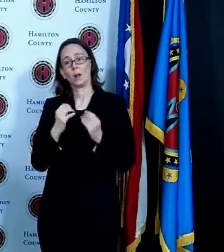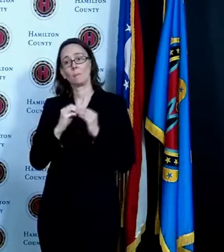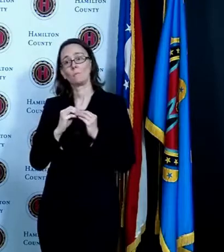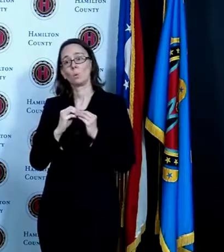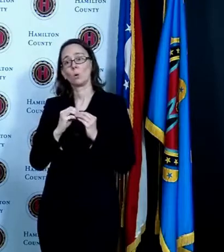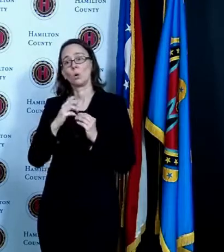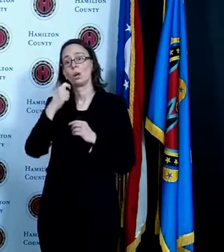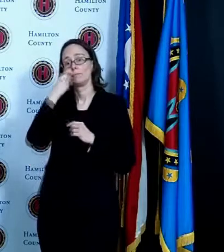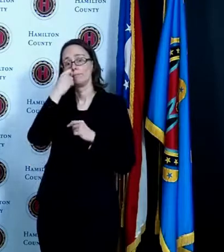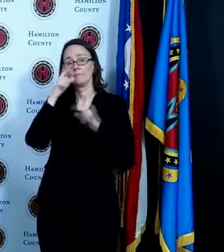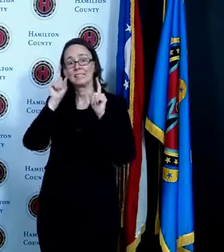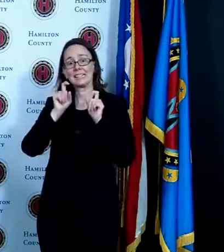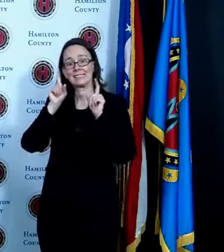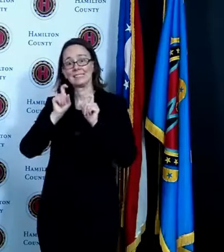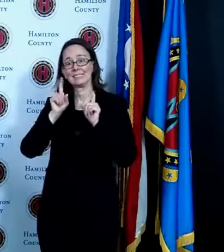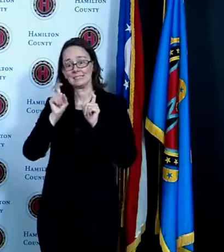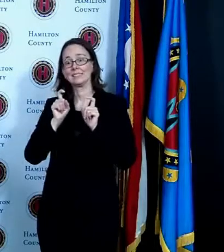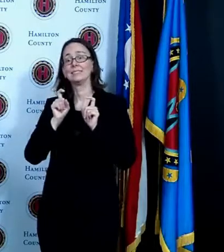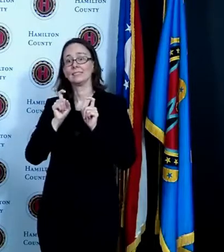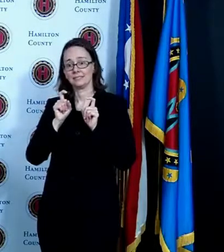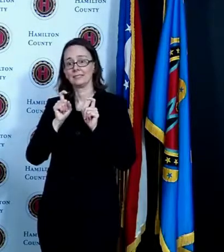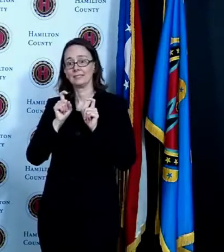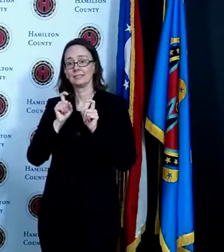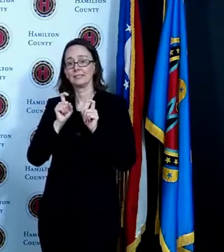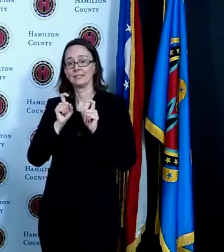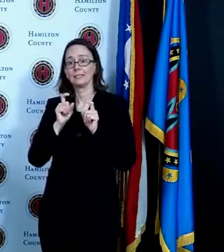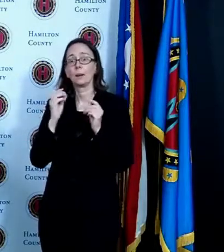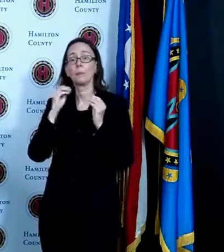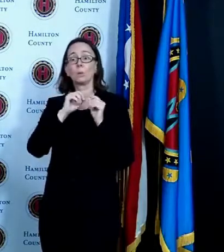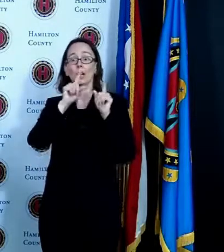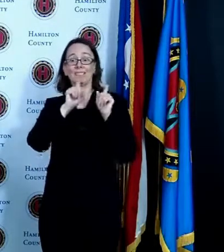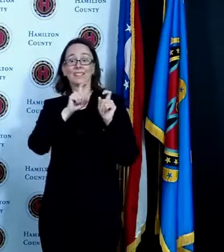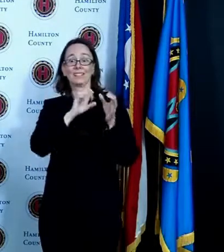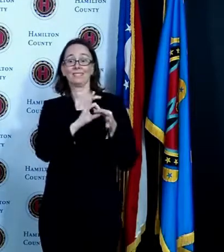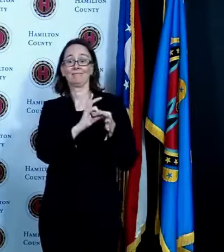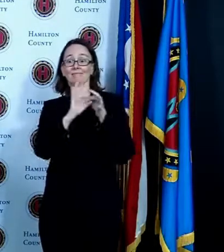will find more Covid-19 if you could go to the slide that blue slide with the